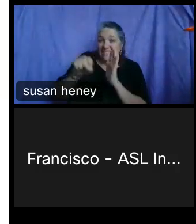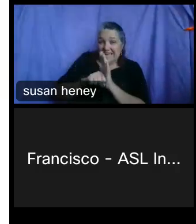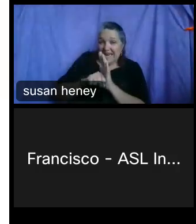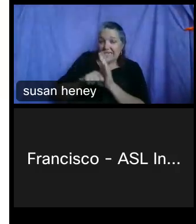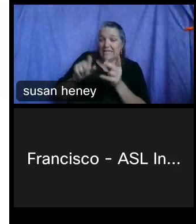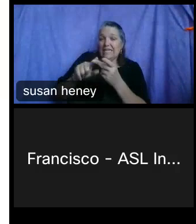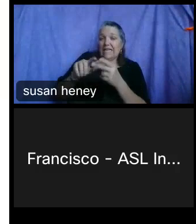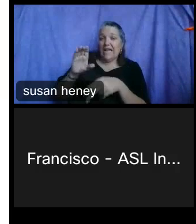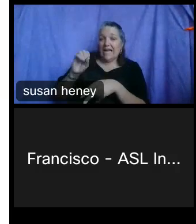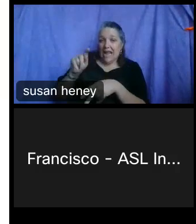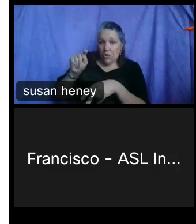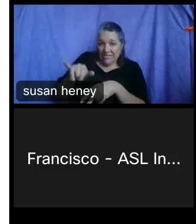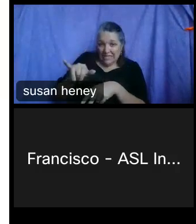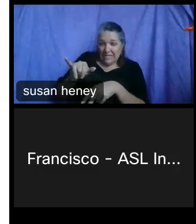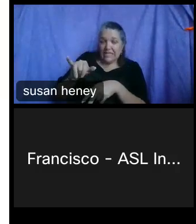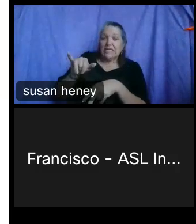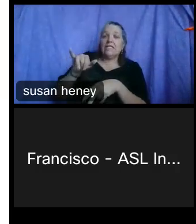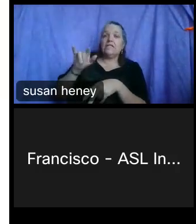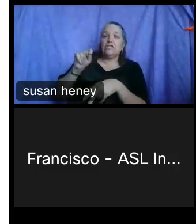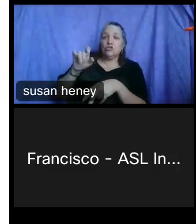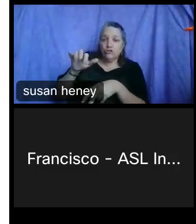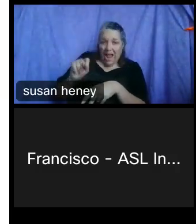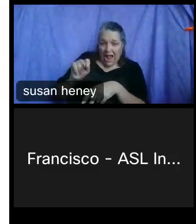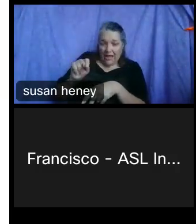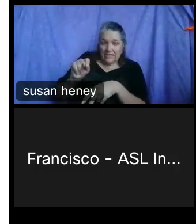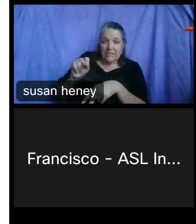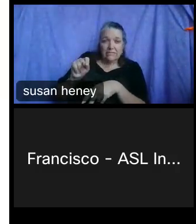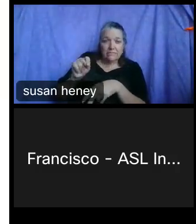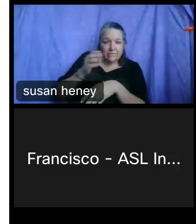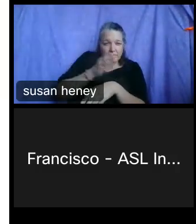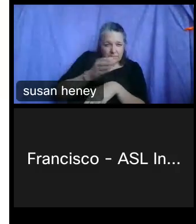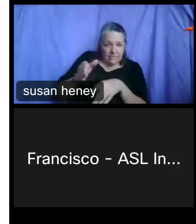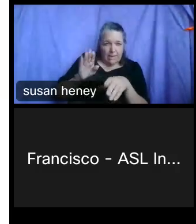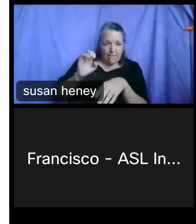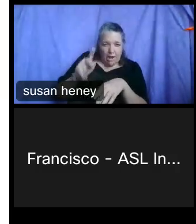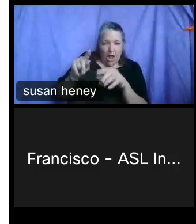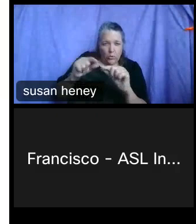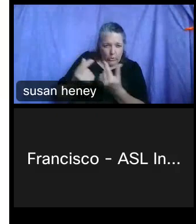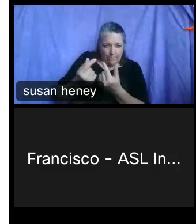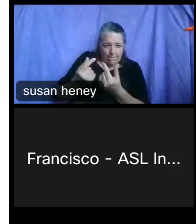census tract and block group geographic levels. What I'm about to demonstrate is